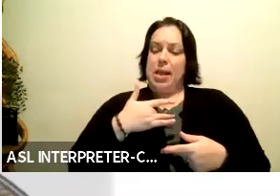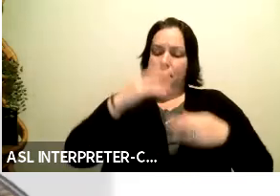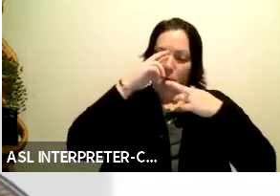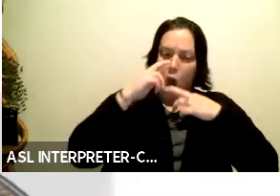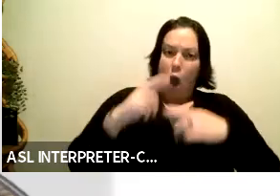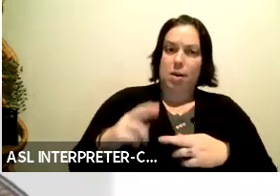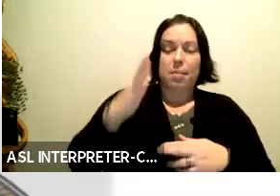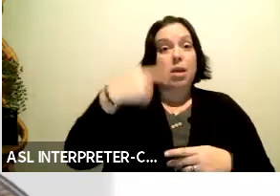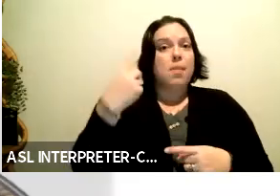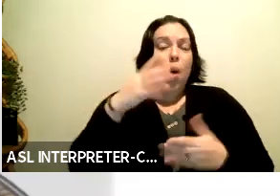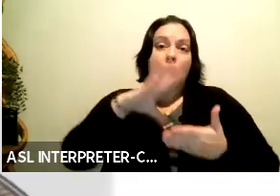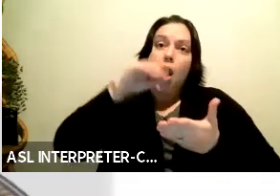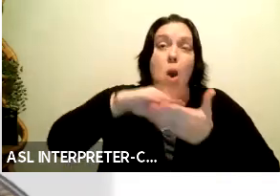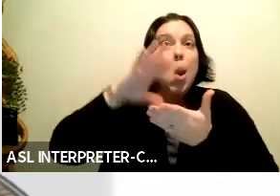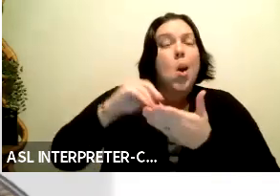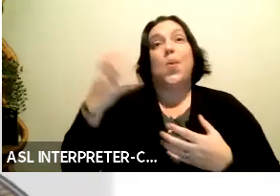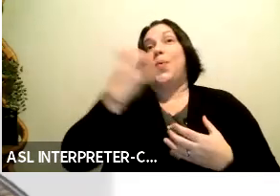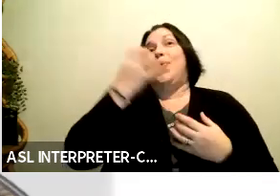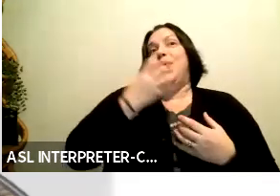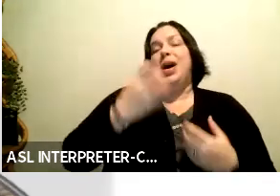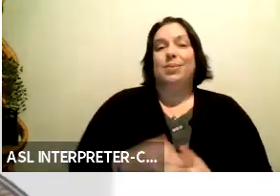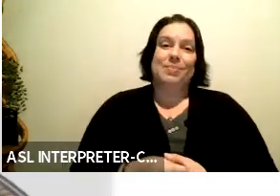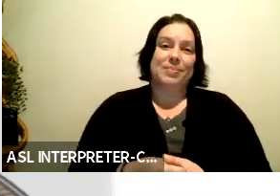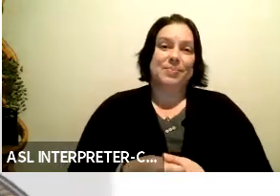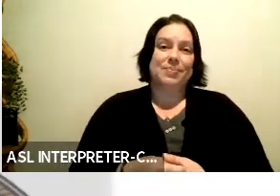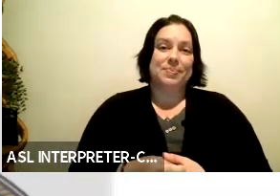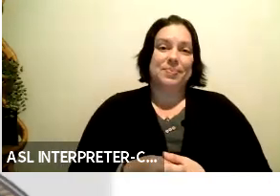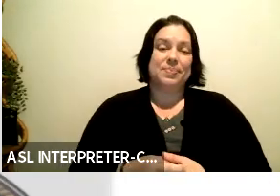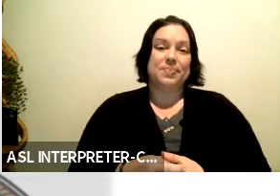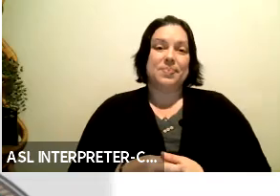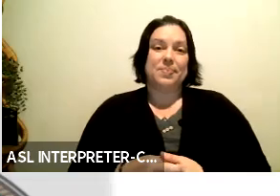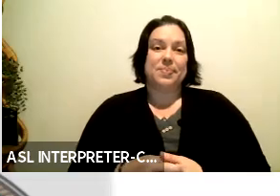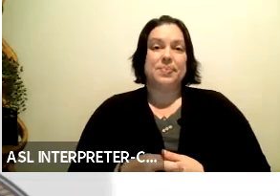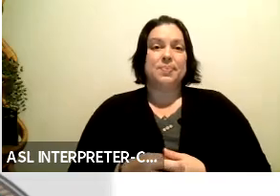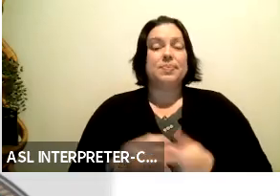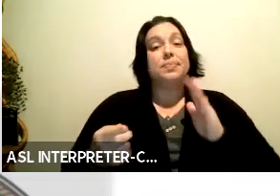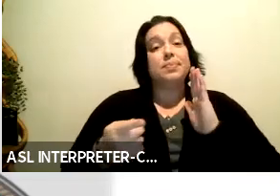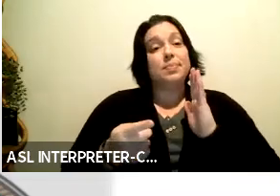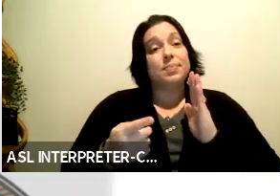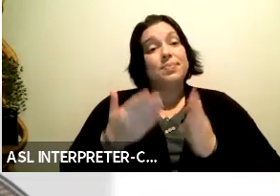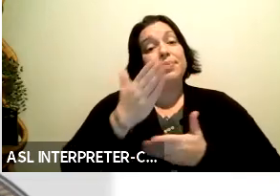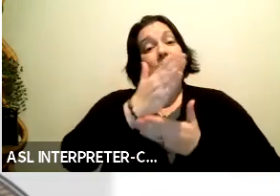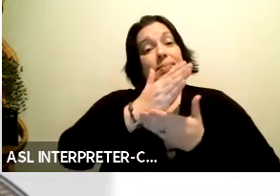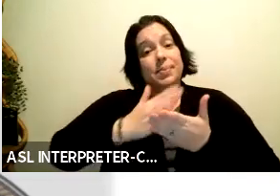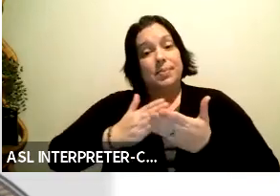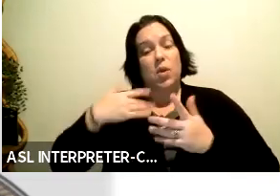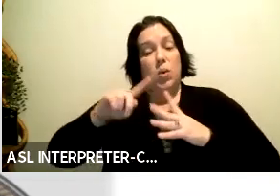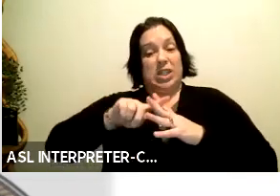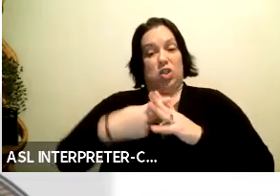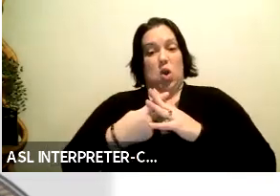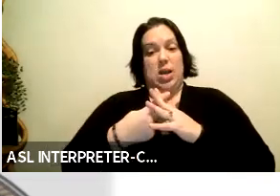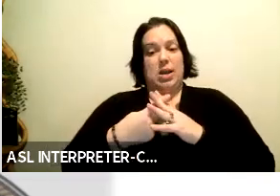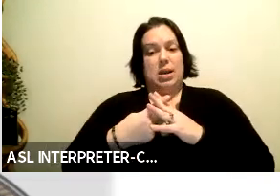much from it. Some of the things we started, as I came into this role, is we started some access and